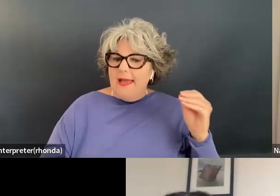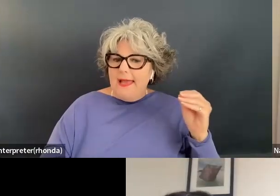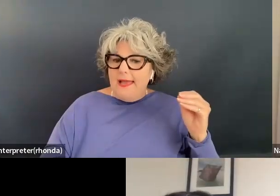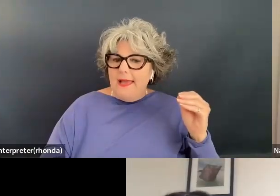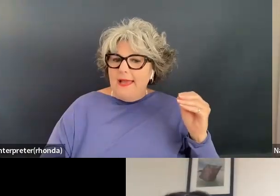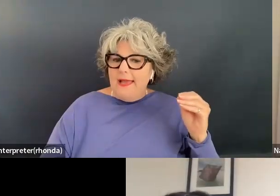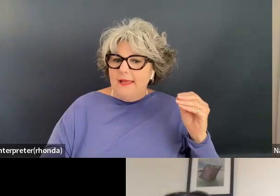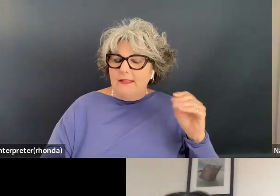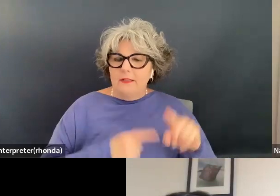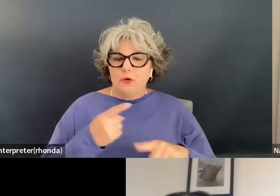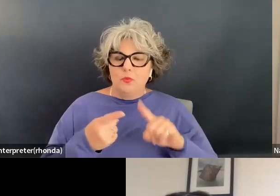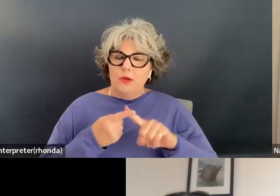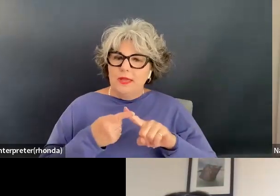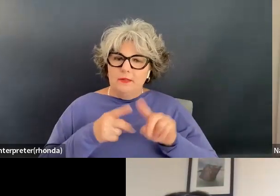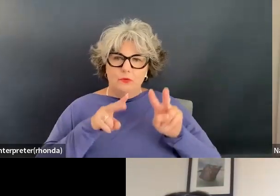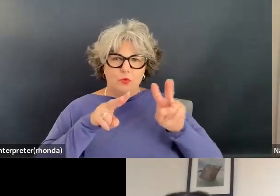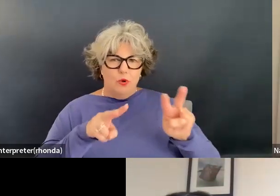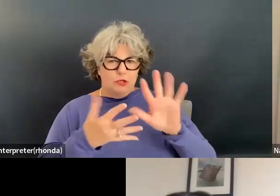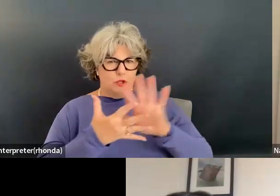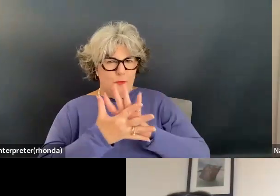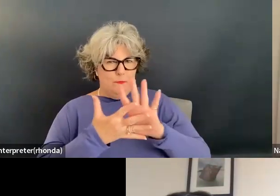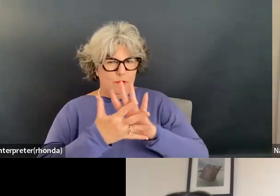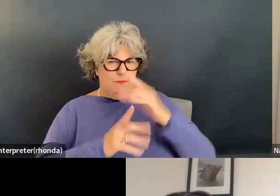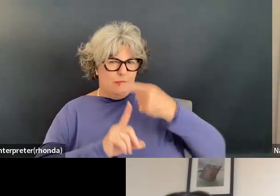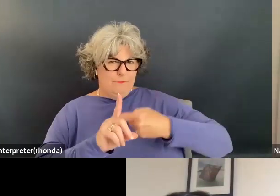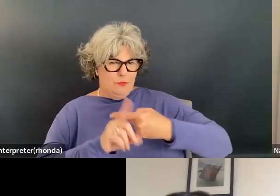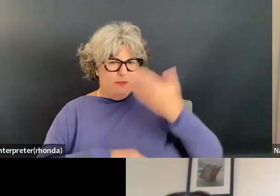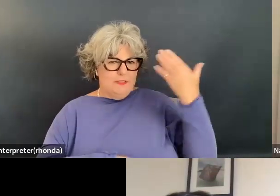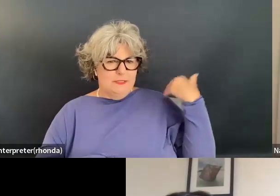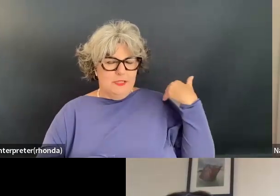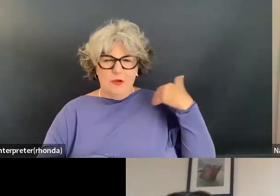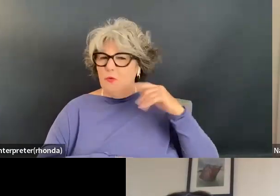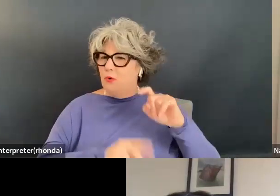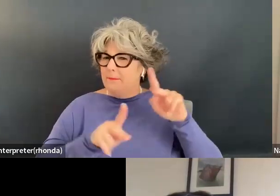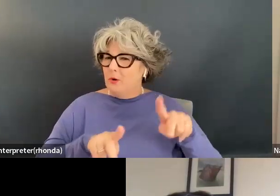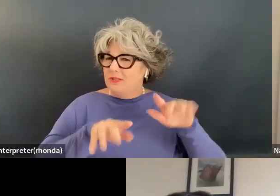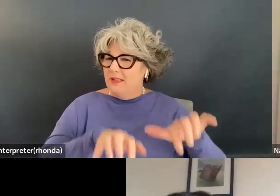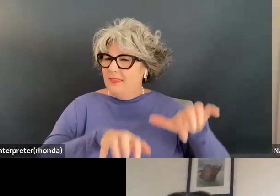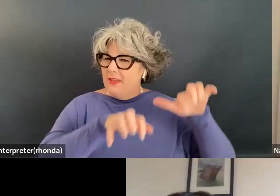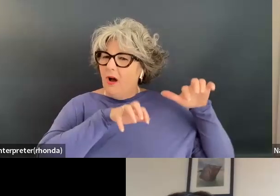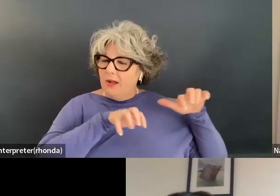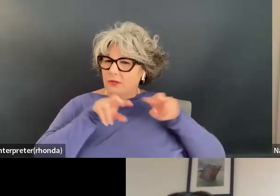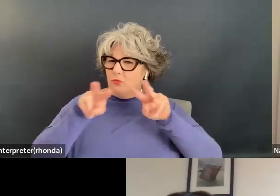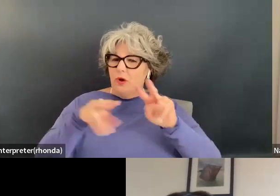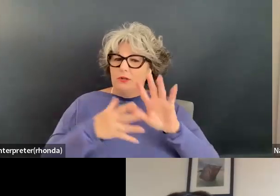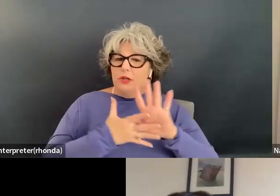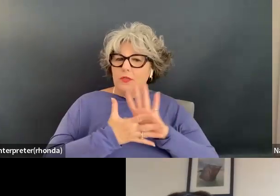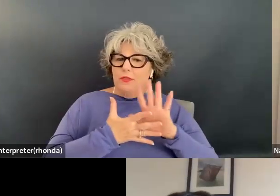when we screened the film a few months ago, one of the audience made a comment,